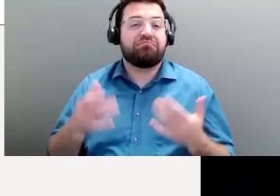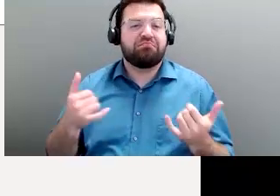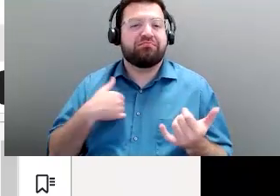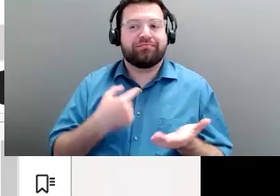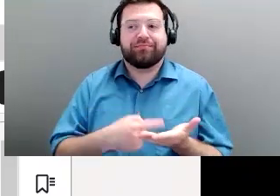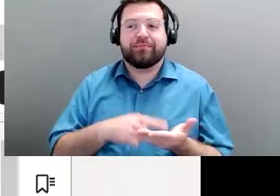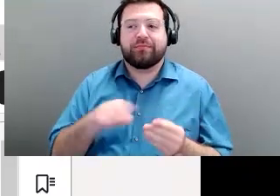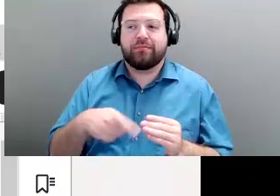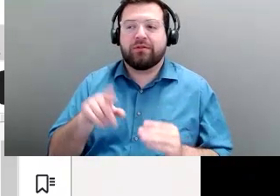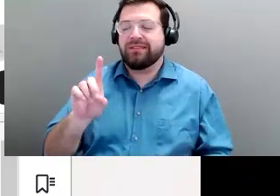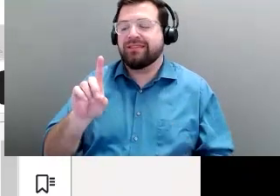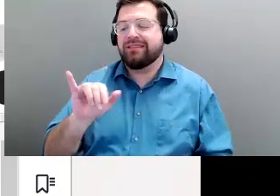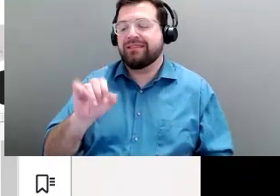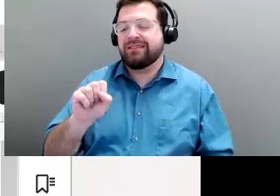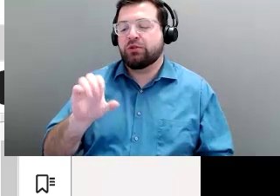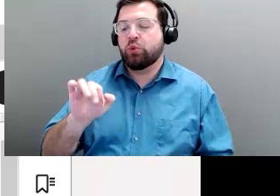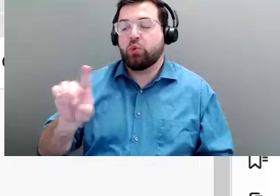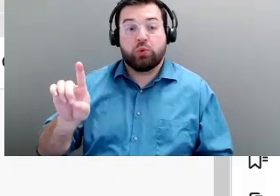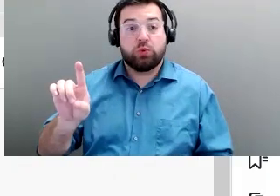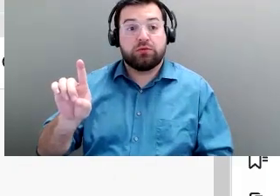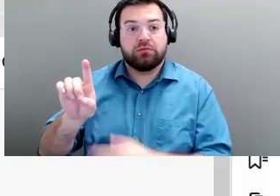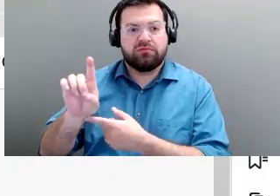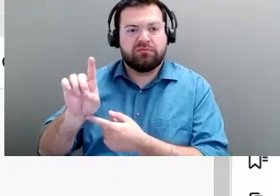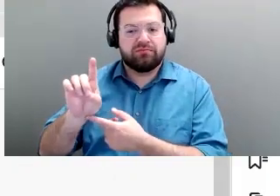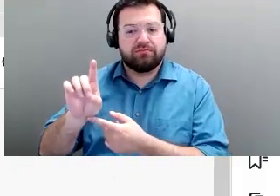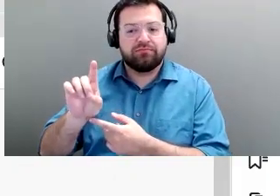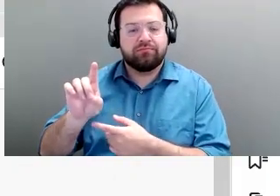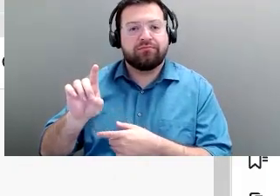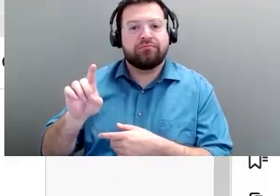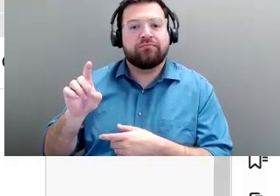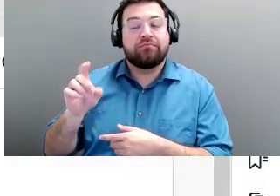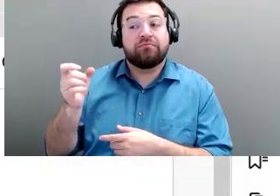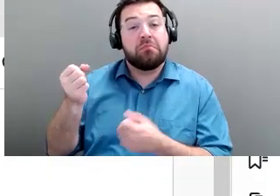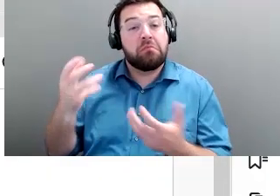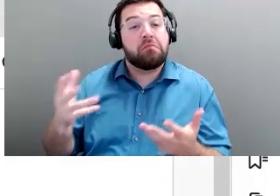A lot of instructors are using Discord, or they're using,